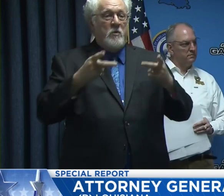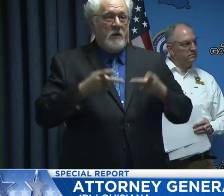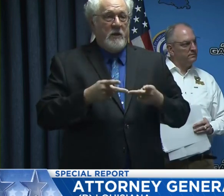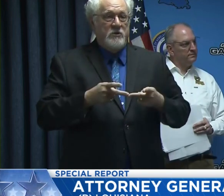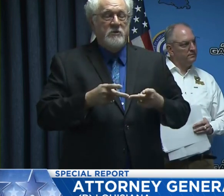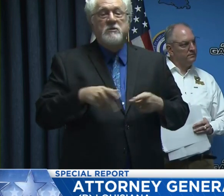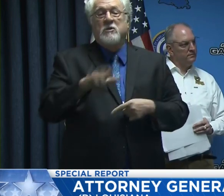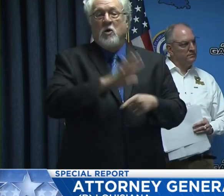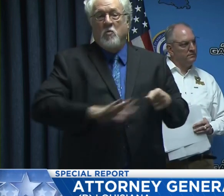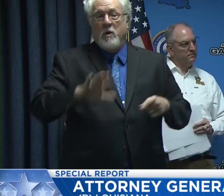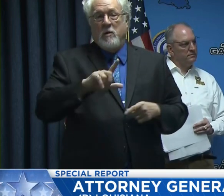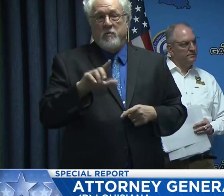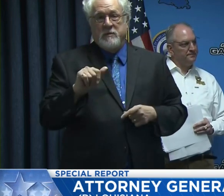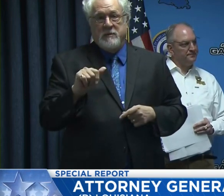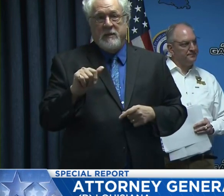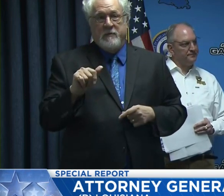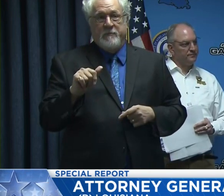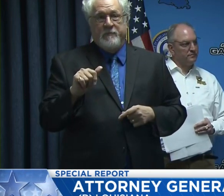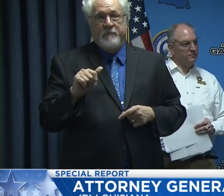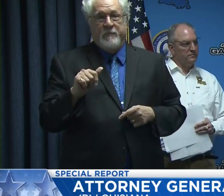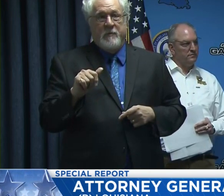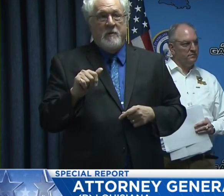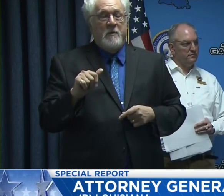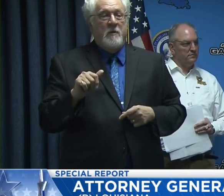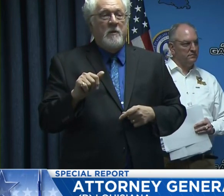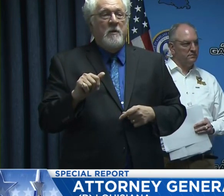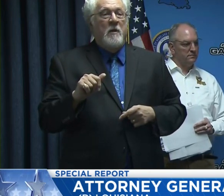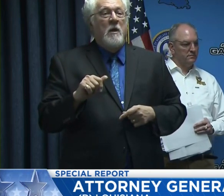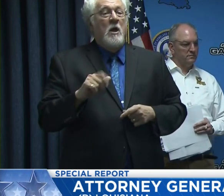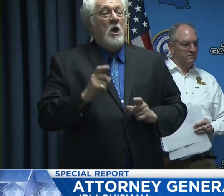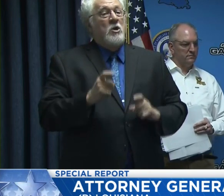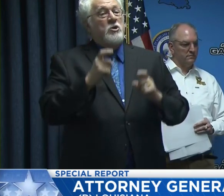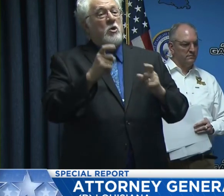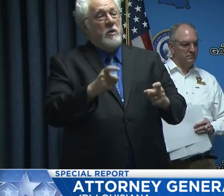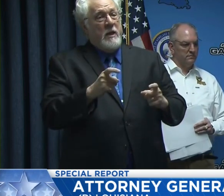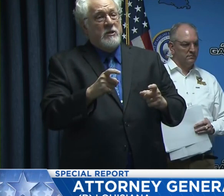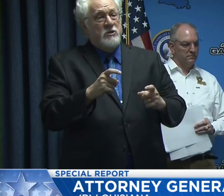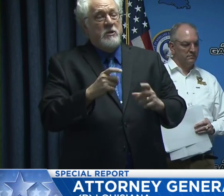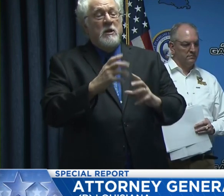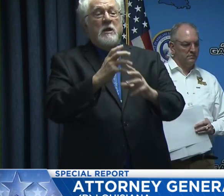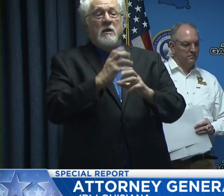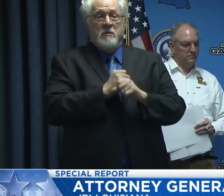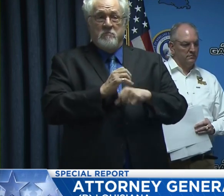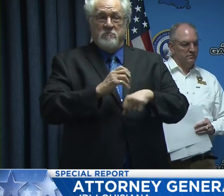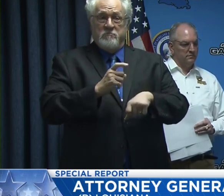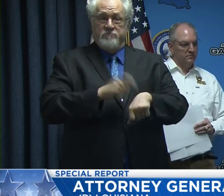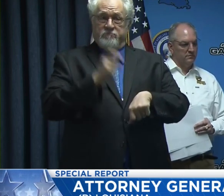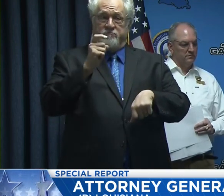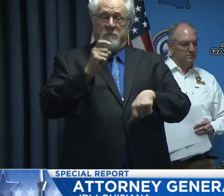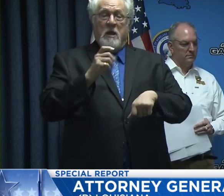OF THE DISTRIBUTOR HAS ALREADY DELIVERED TO NEARLY 100 TIER ONE